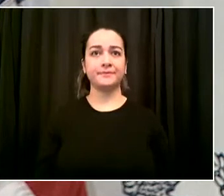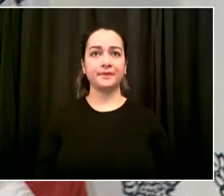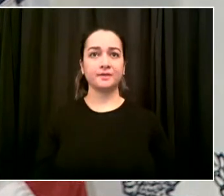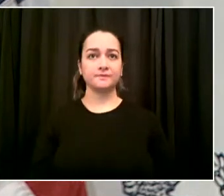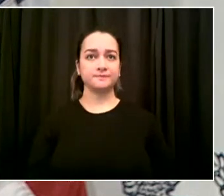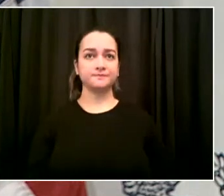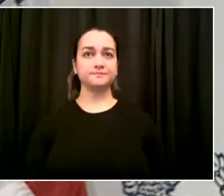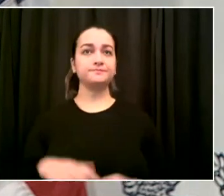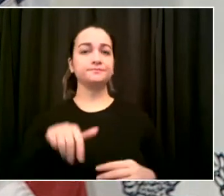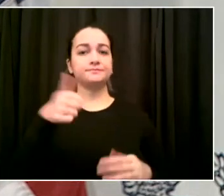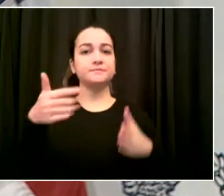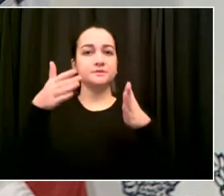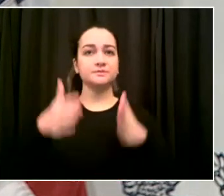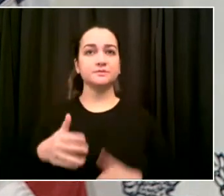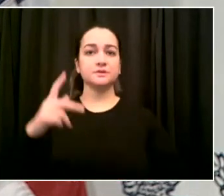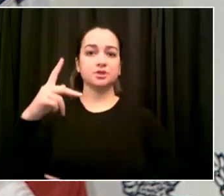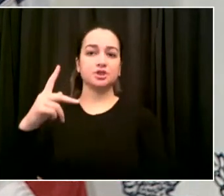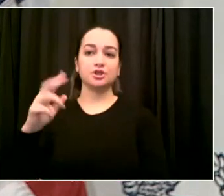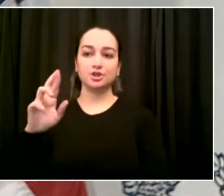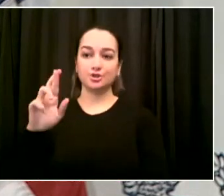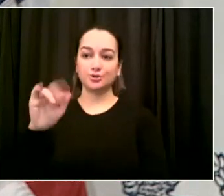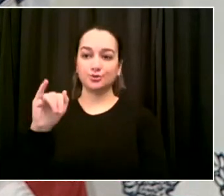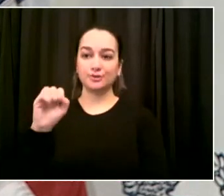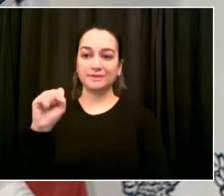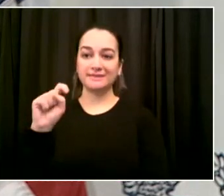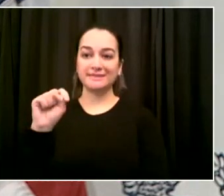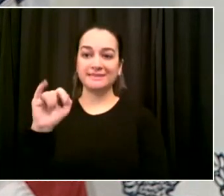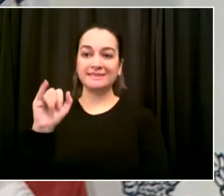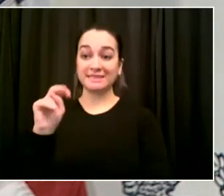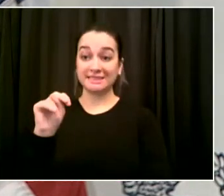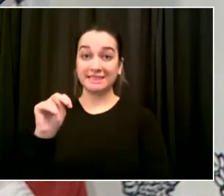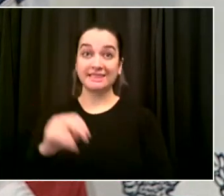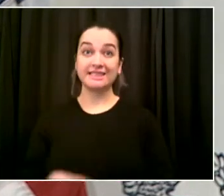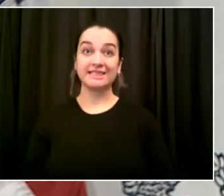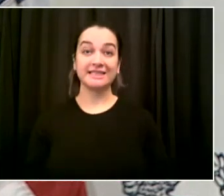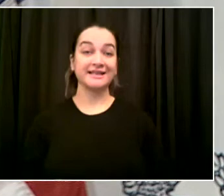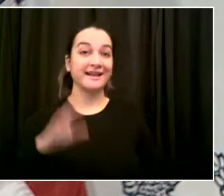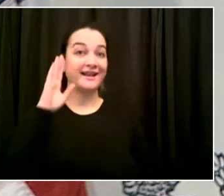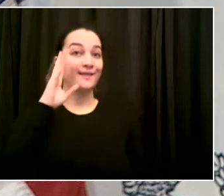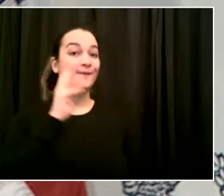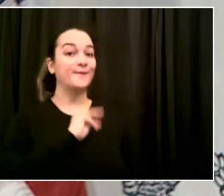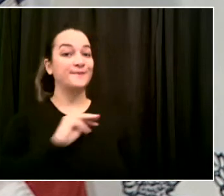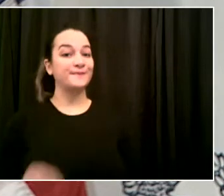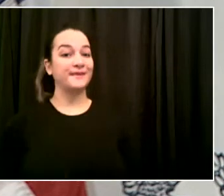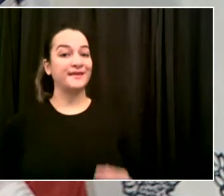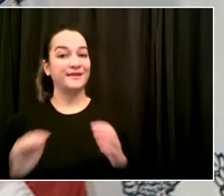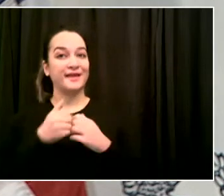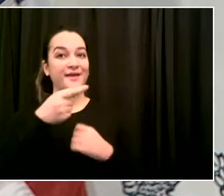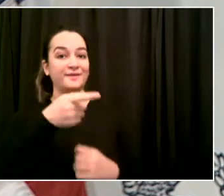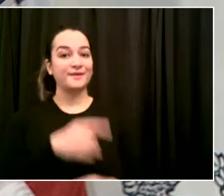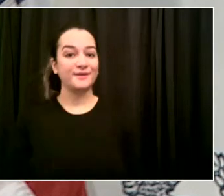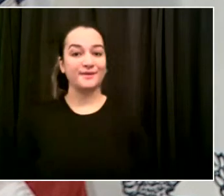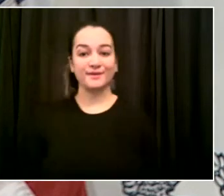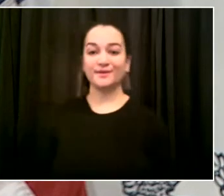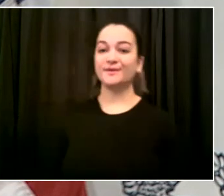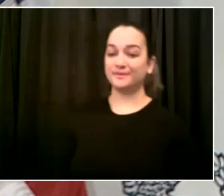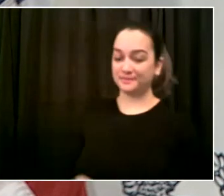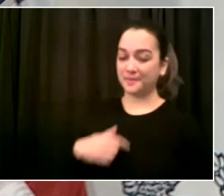KRISTIN FOR THE STATEN ISLAND. Reporter: GOOD MORNING MR. MAYOR, HOW ARE